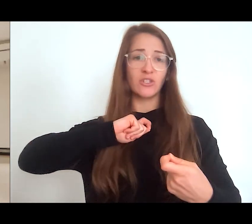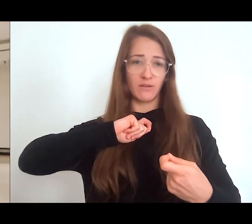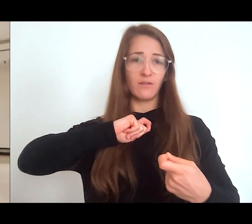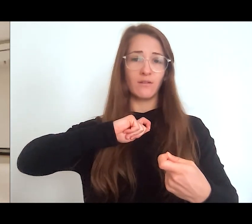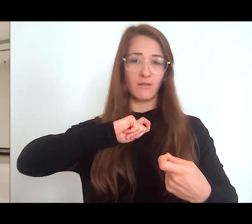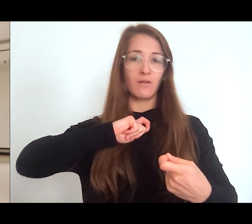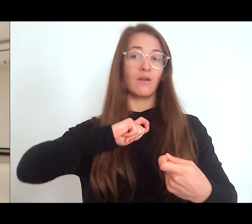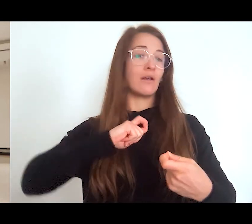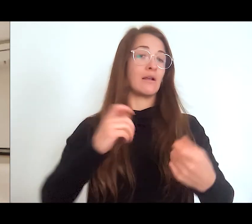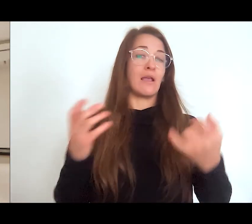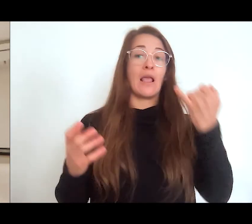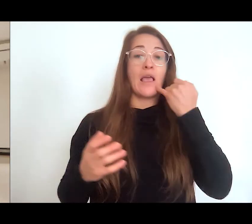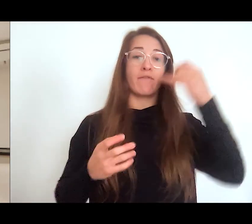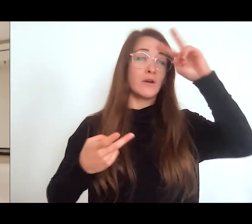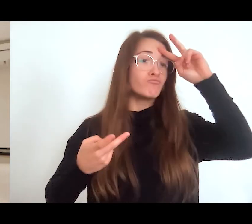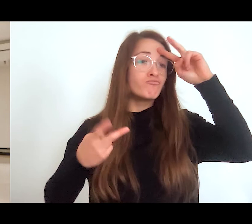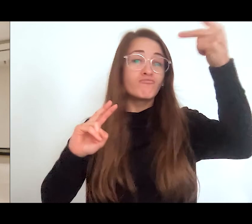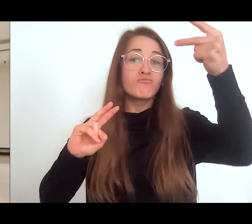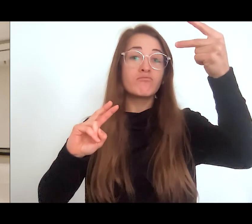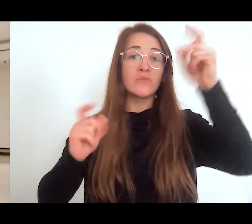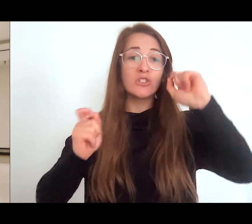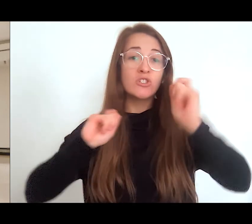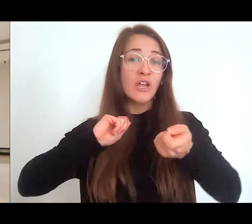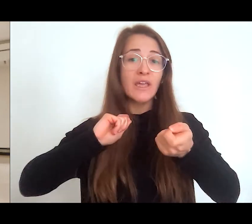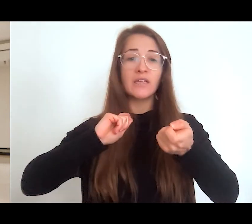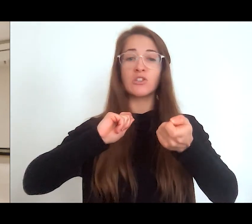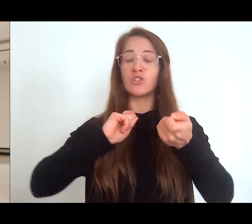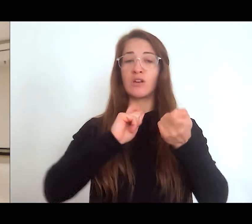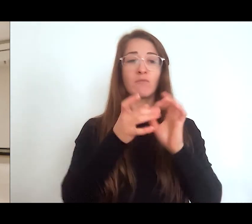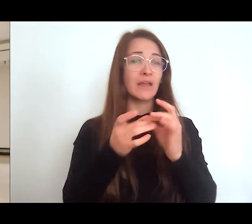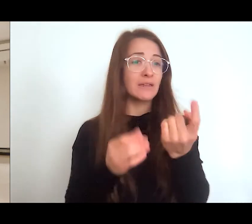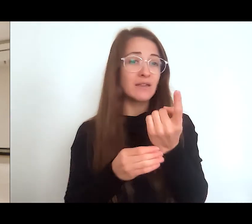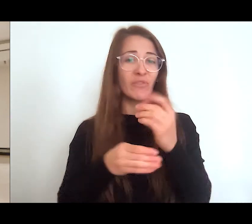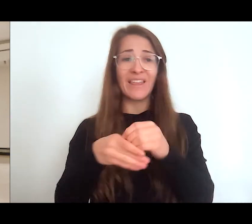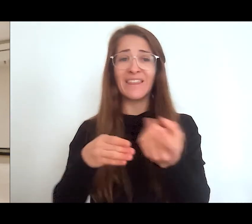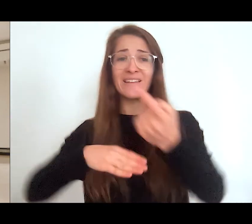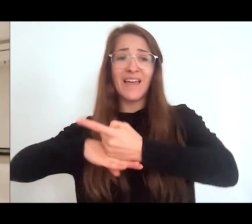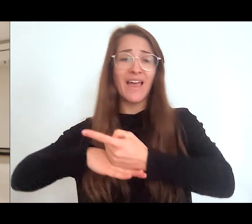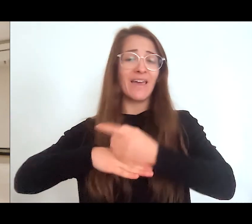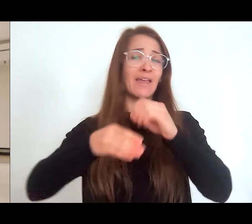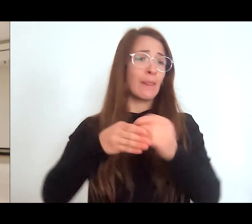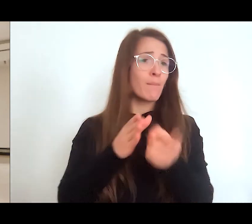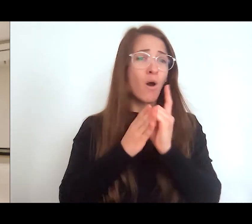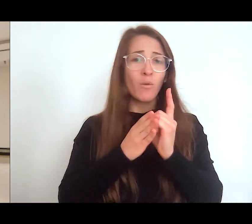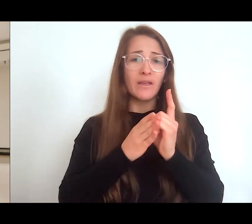OPPORTUNITY TO CHANGE. WHETHER IT IS CHANGING YOUR MIND ABOUT SOMETHING IN THE DAY IN A